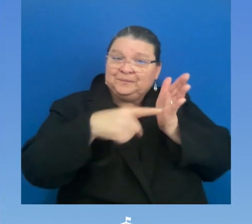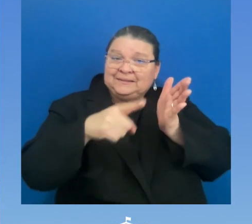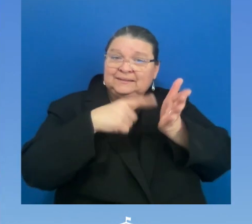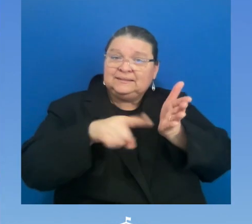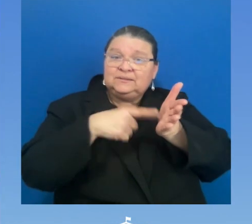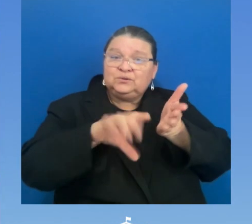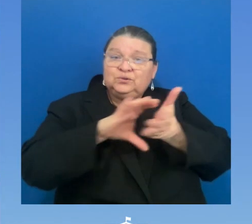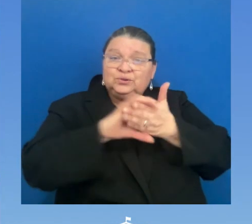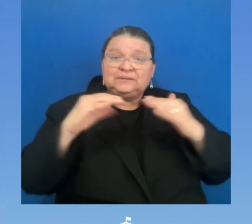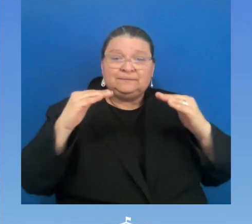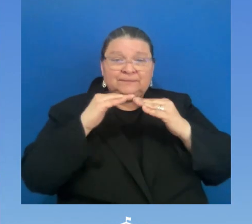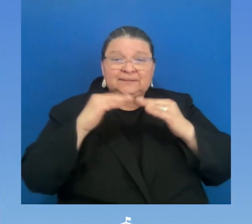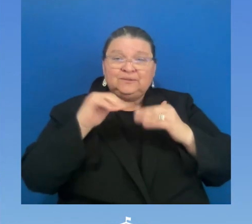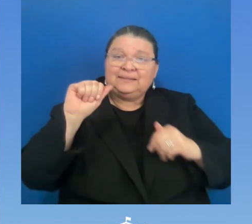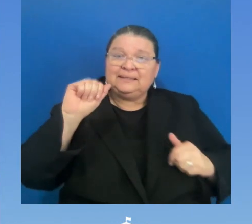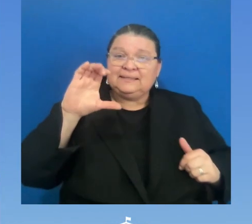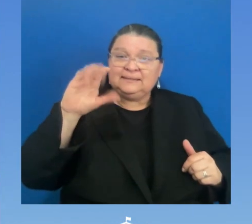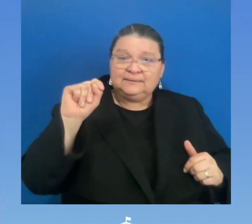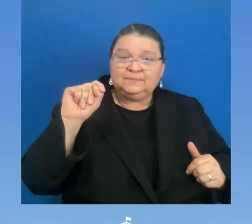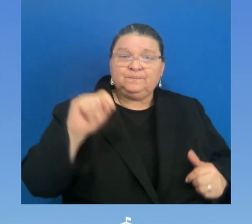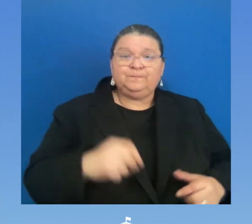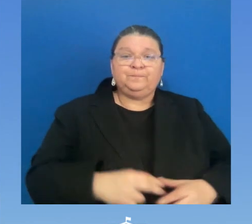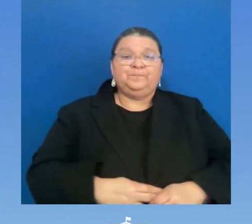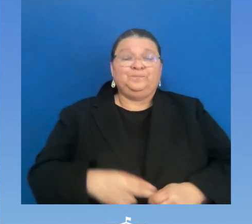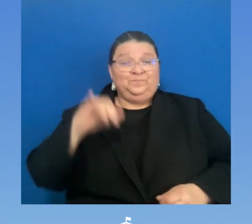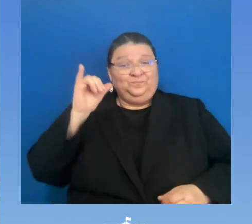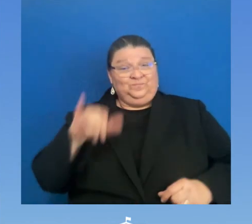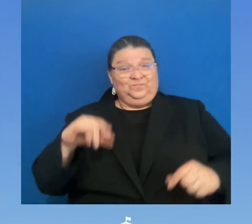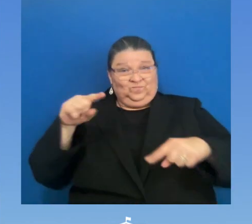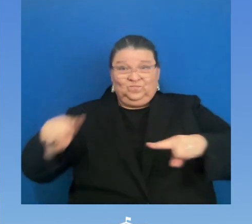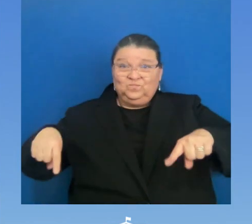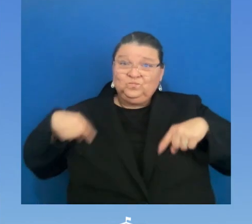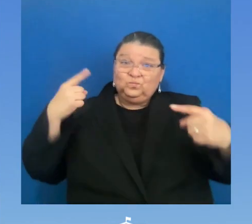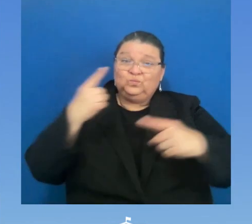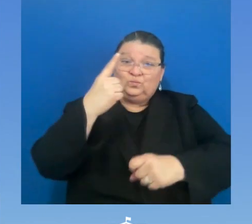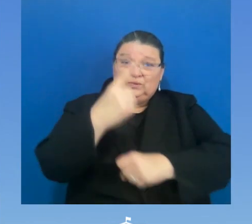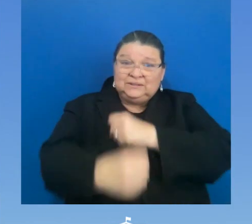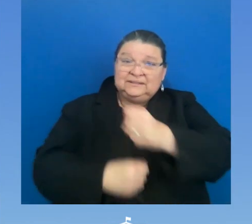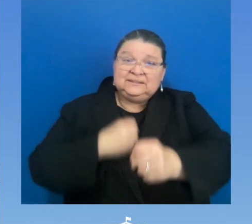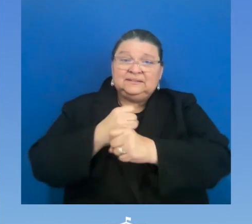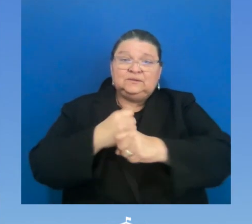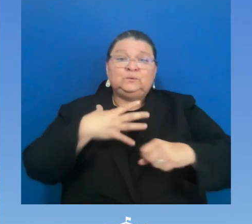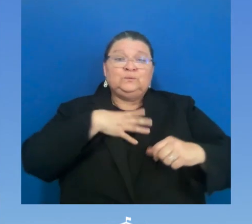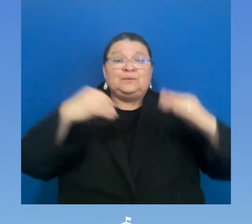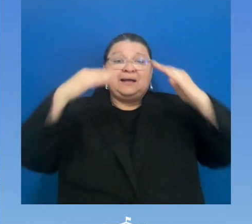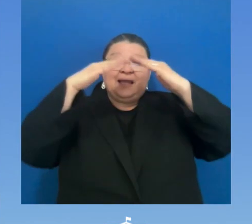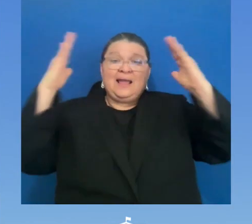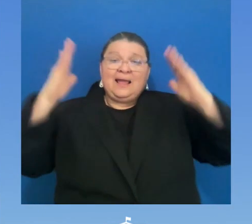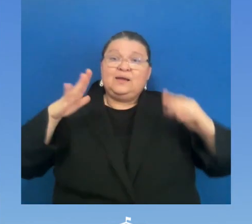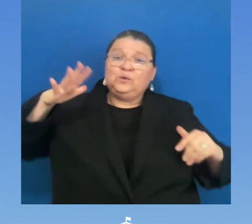And over the past year, our administration has taken important action to address the gender wage gap.